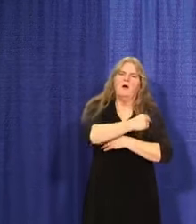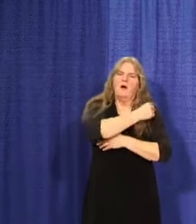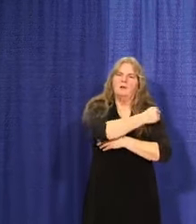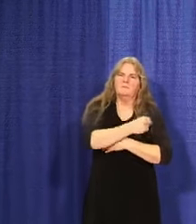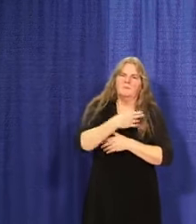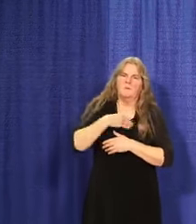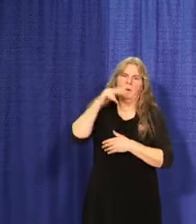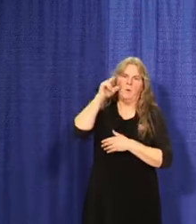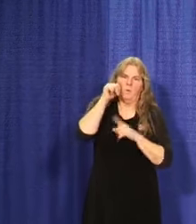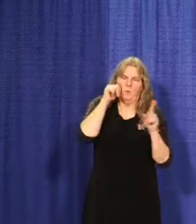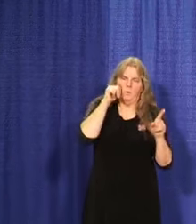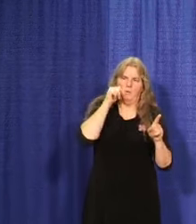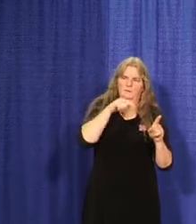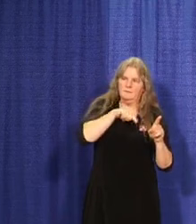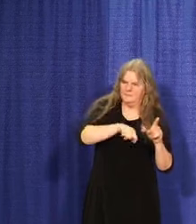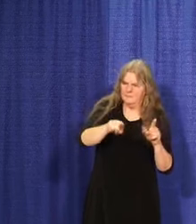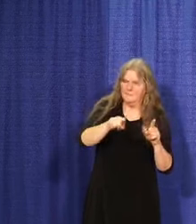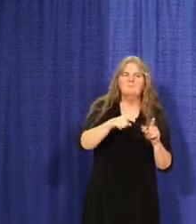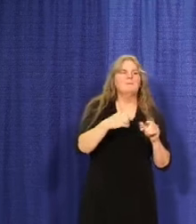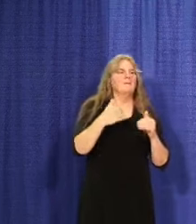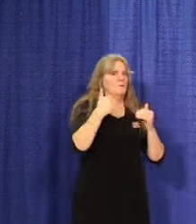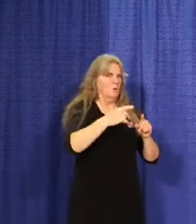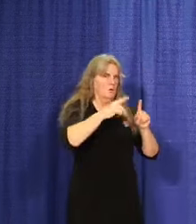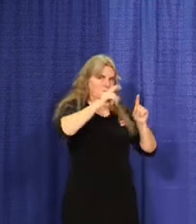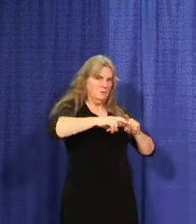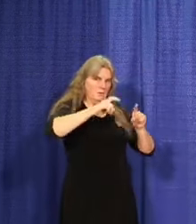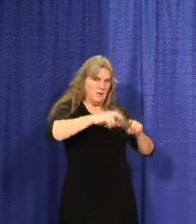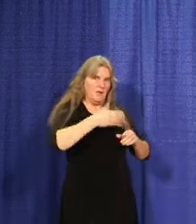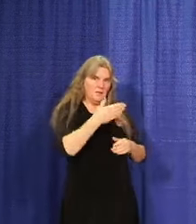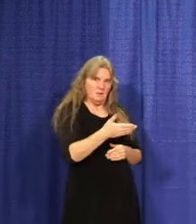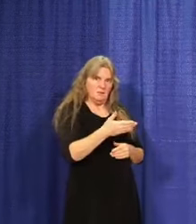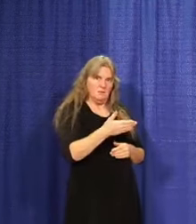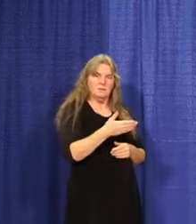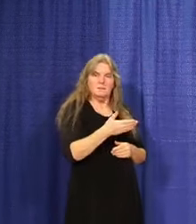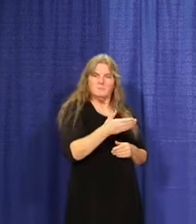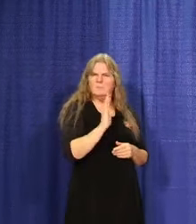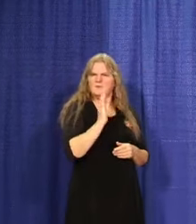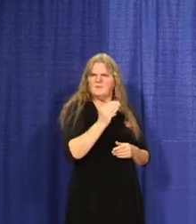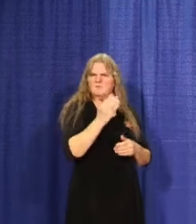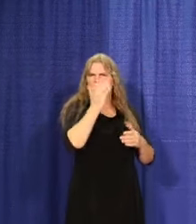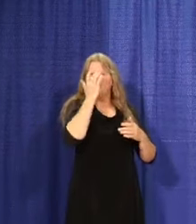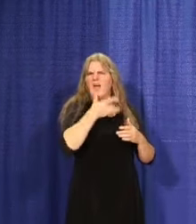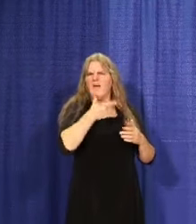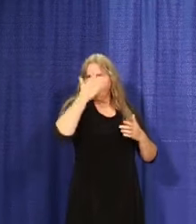reports-- there was a reporting of symptoms. Remember, the symptom list is